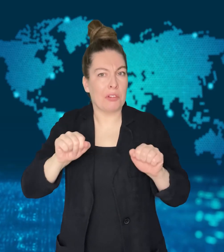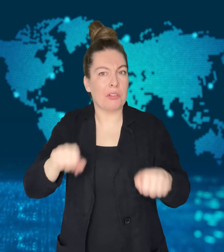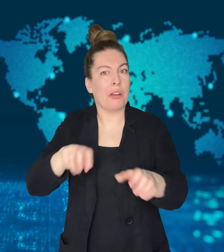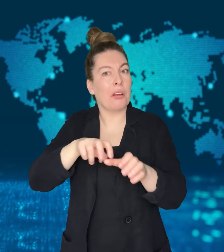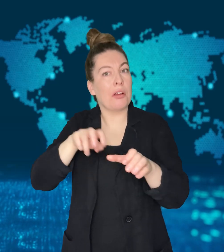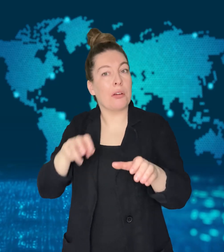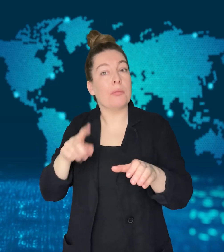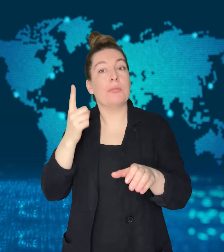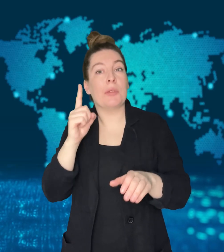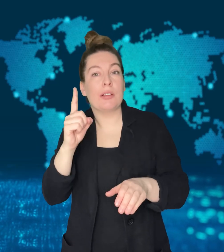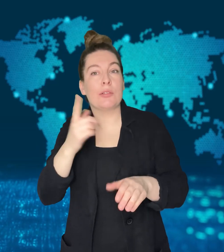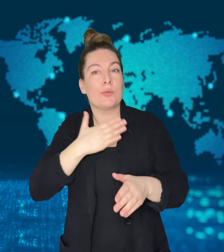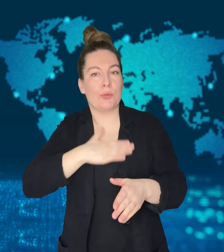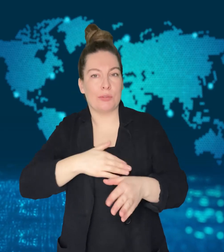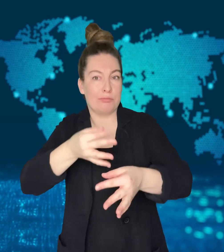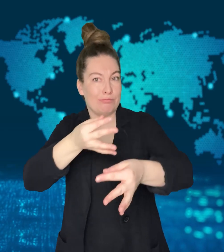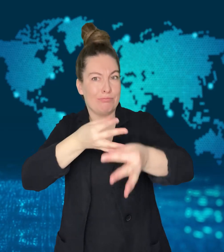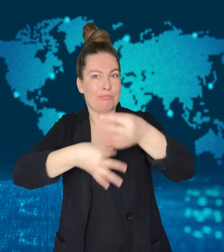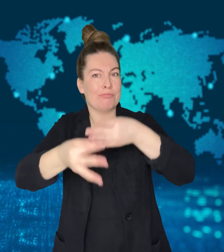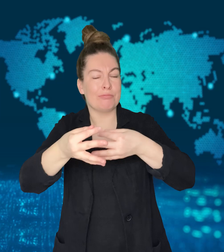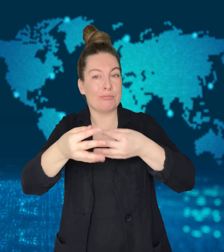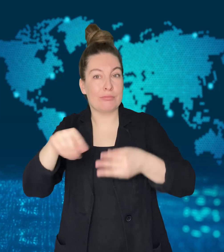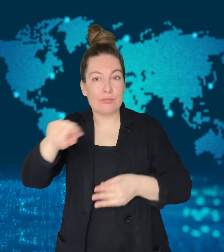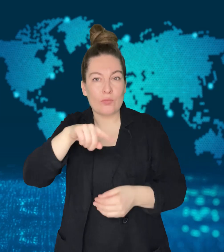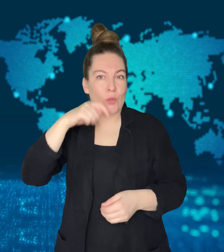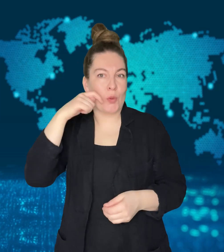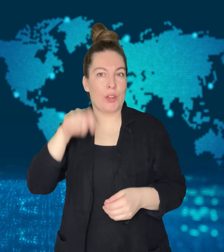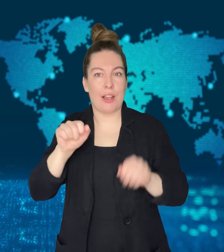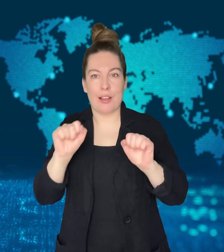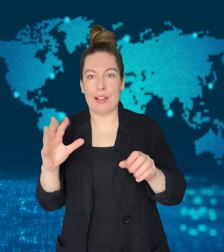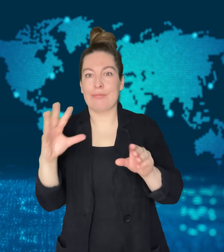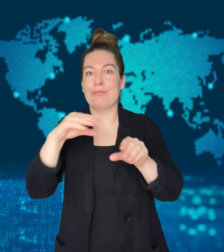and if you really want me to leave my post, I'm ready.Ã¢Â€Â